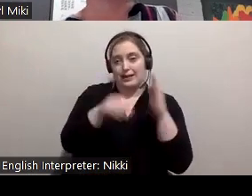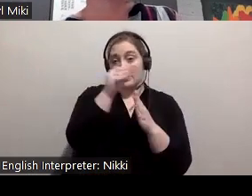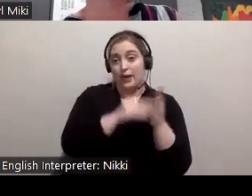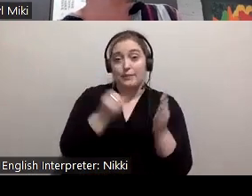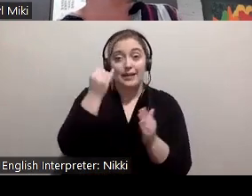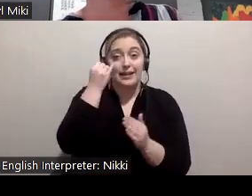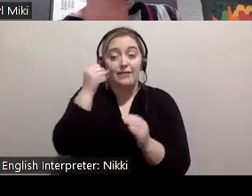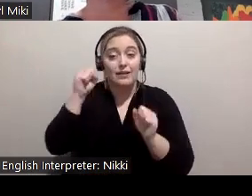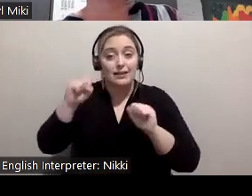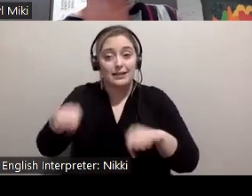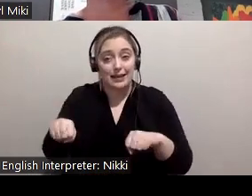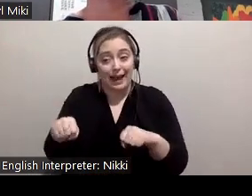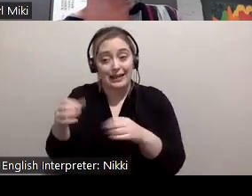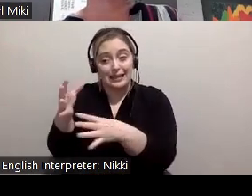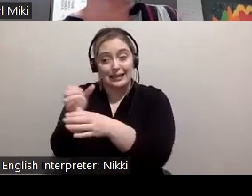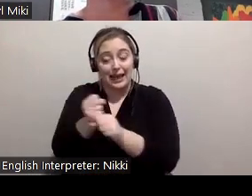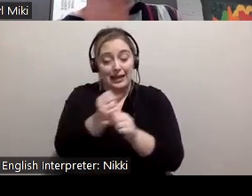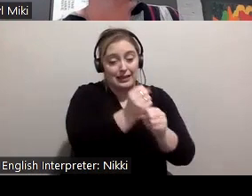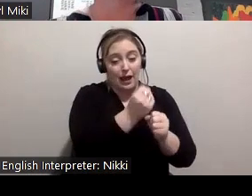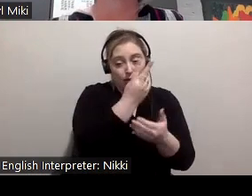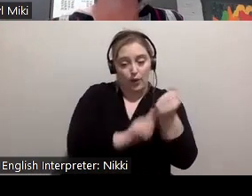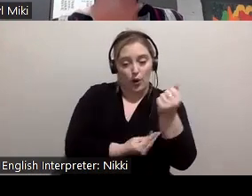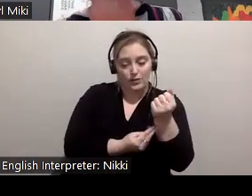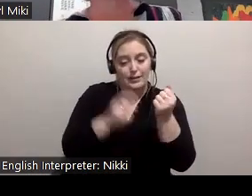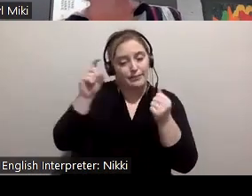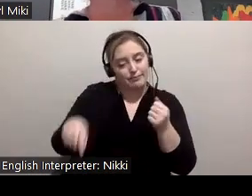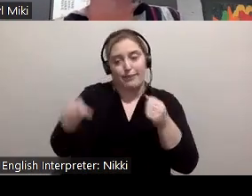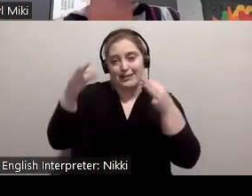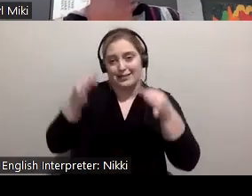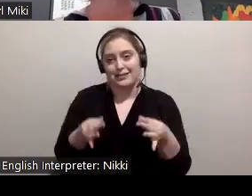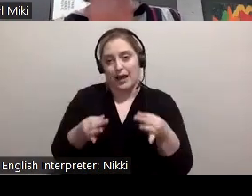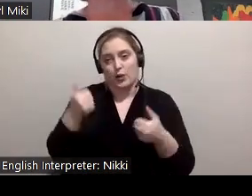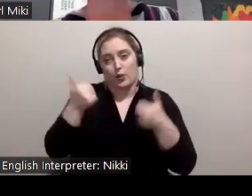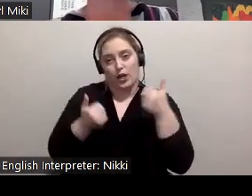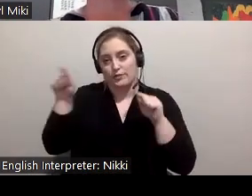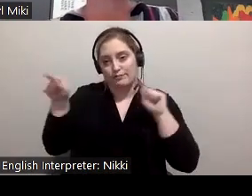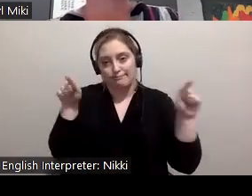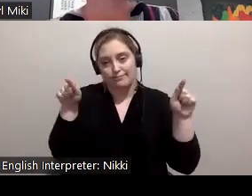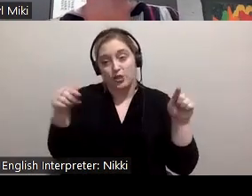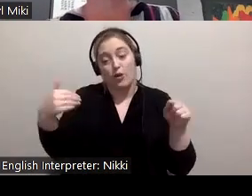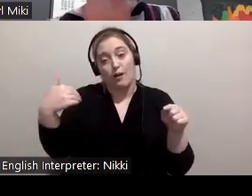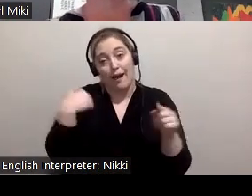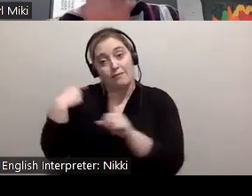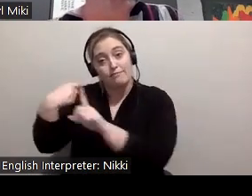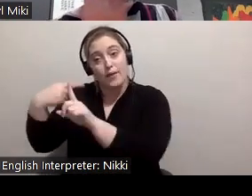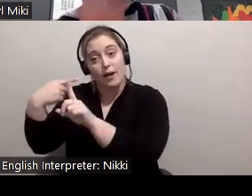which one you would apply to and there are pros and cons for both of those different organizations that you're